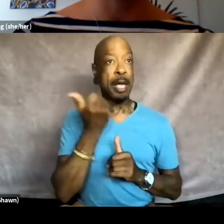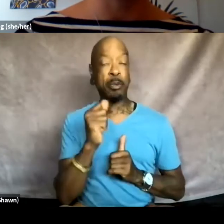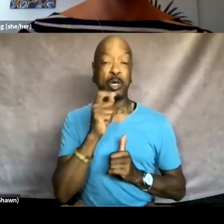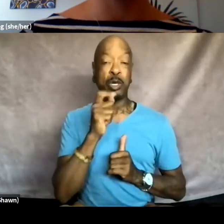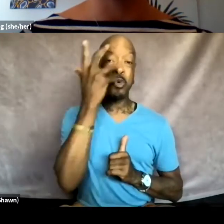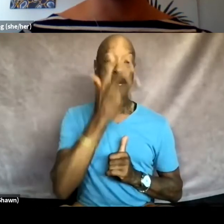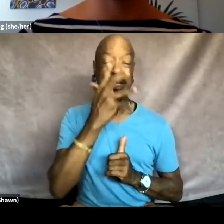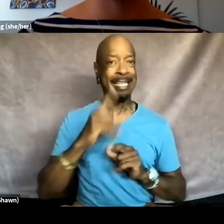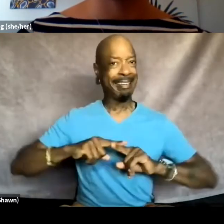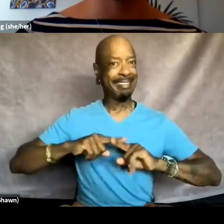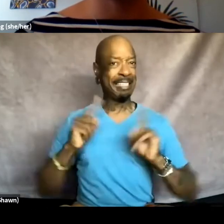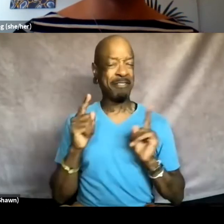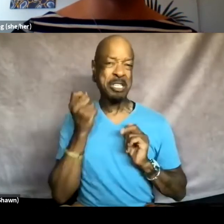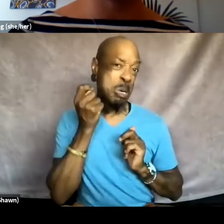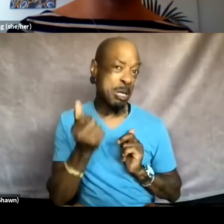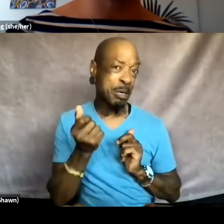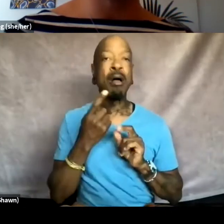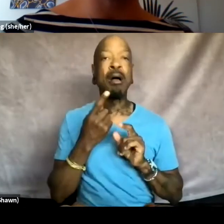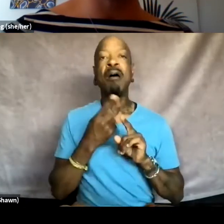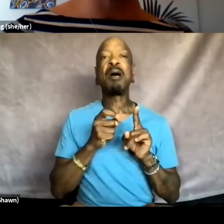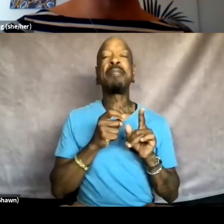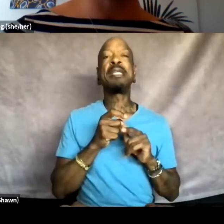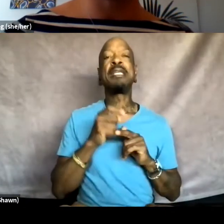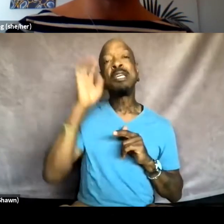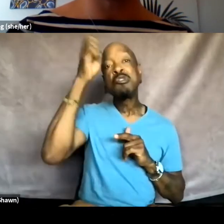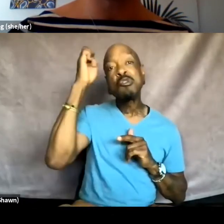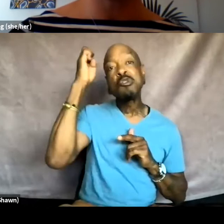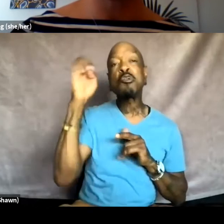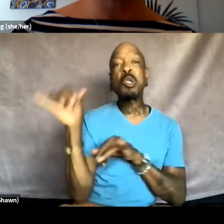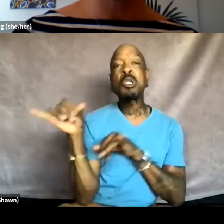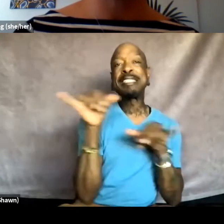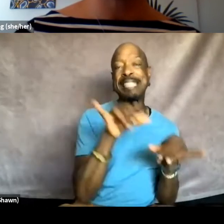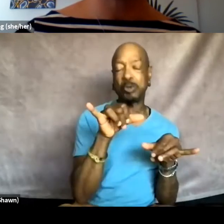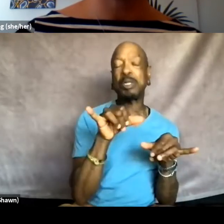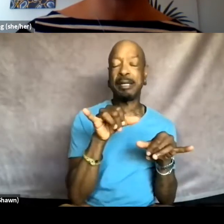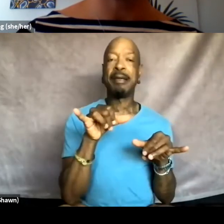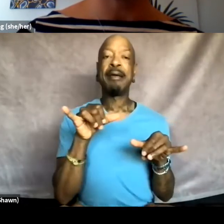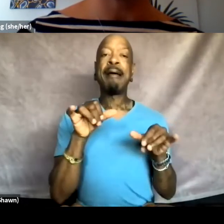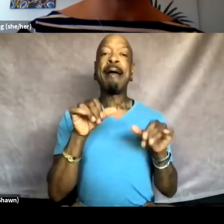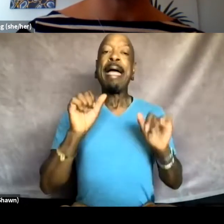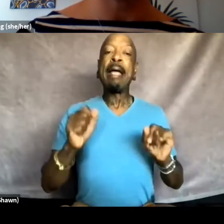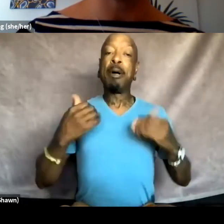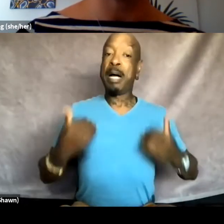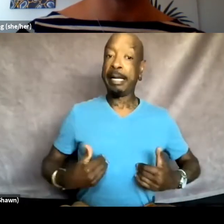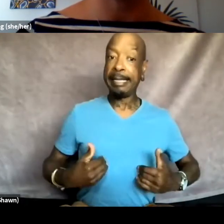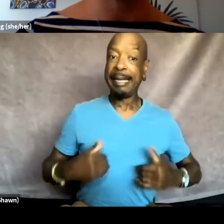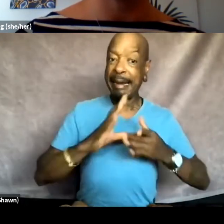different from the Eurocentric ablebodied narrative or whatever has to.